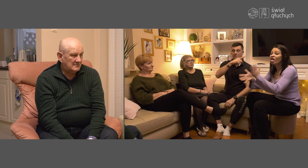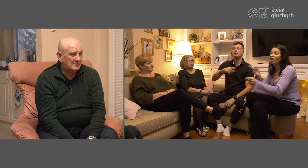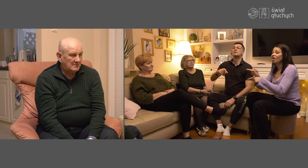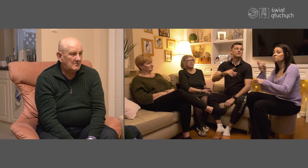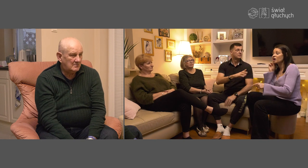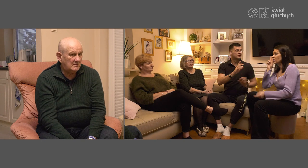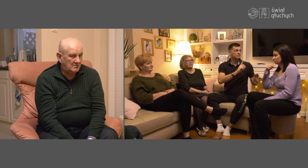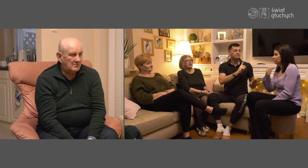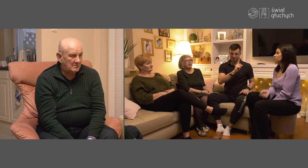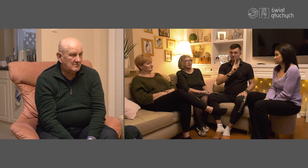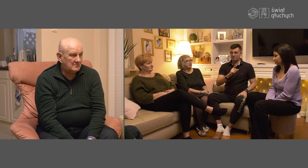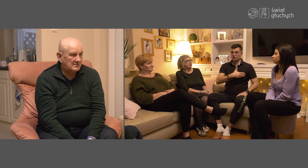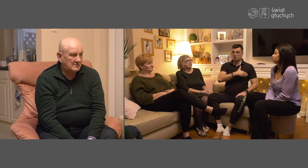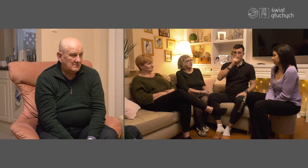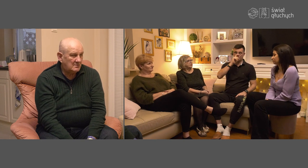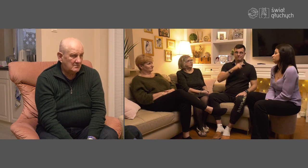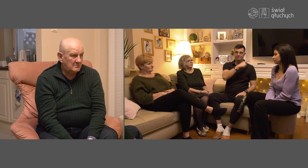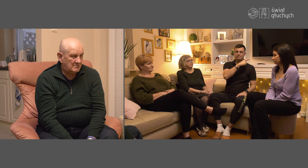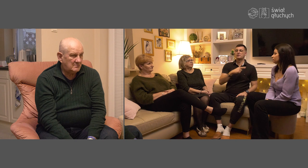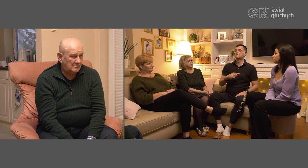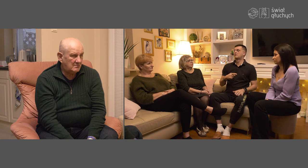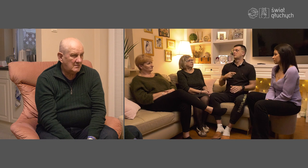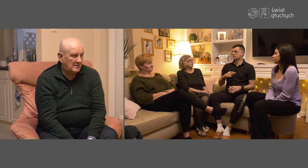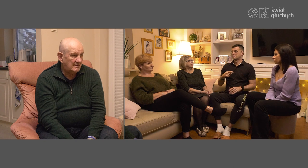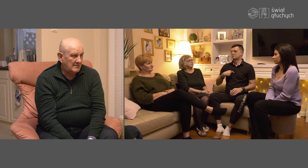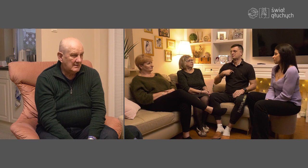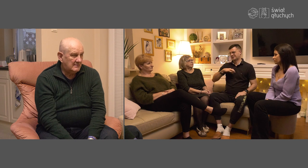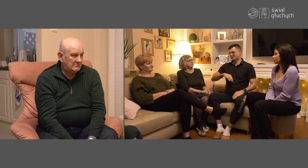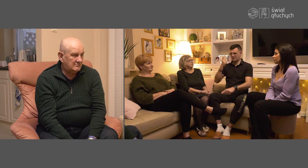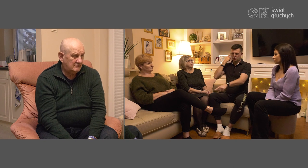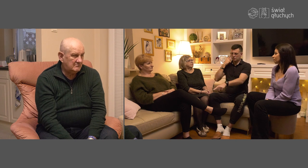[Monika]: They laugh at the fact that the parents are deaf and signing. [Rafał]: Wait, that's right, the school has a bad influence.